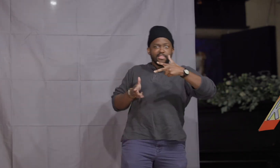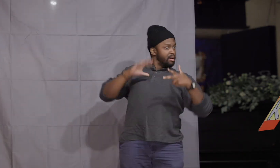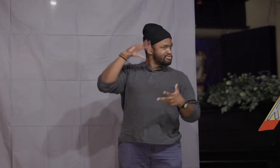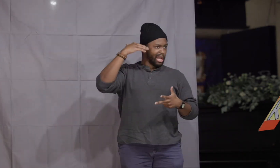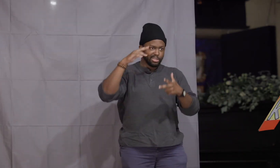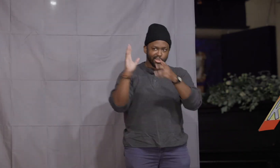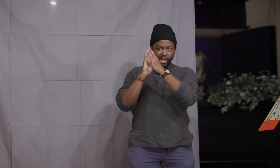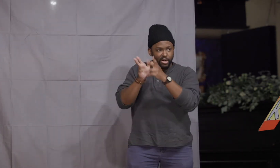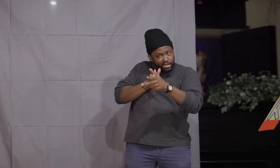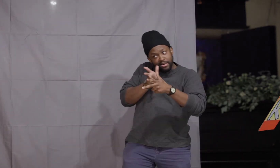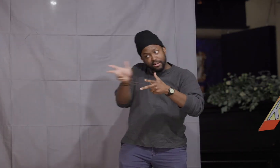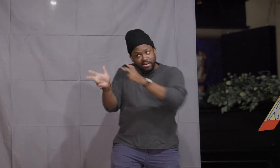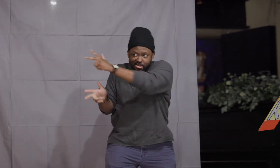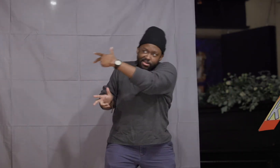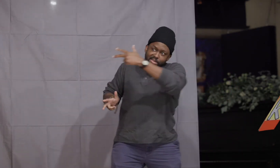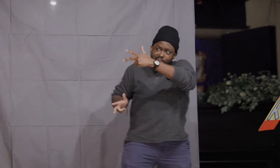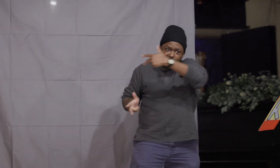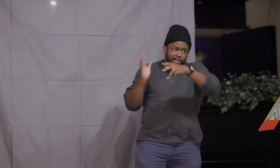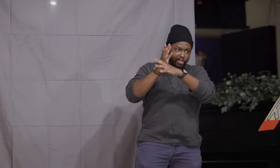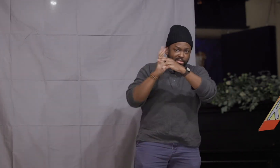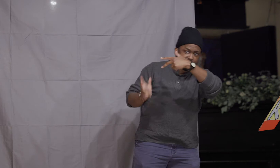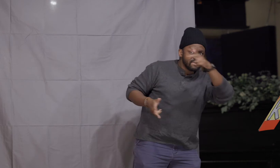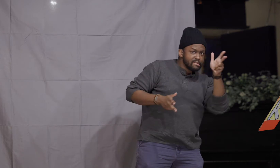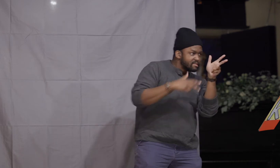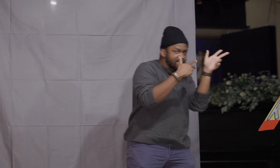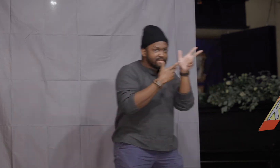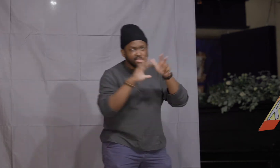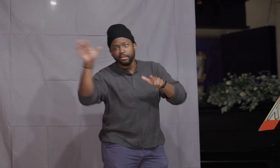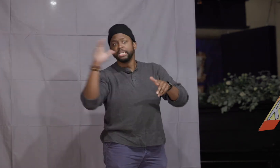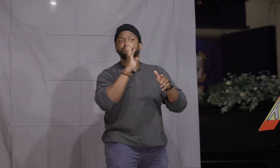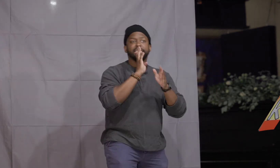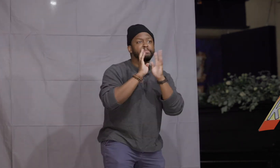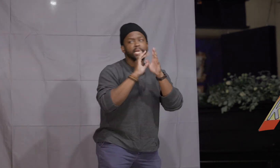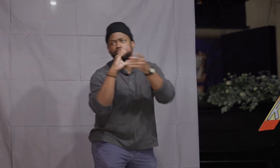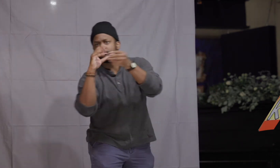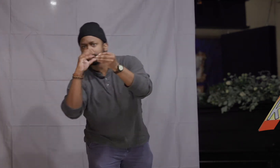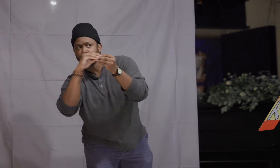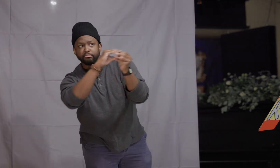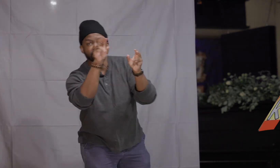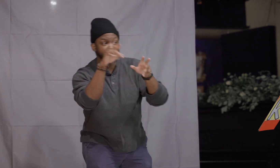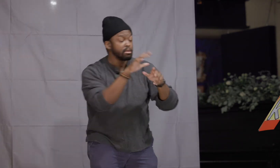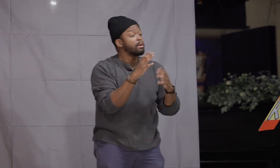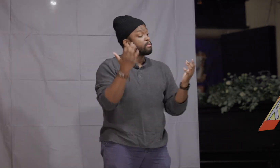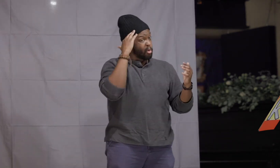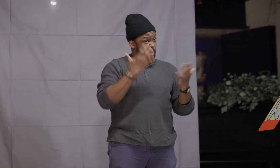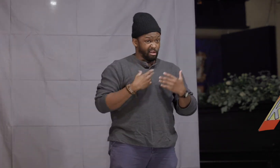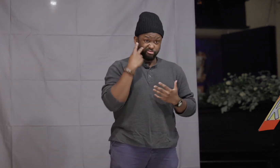out the various sites as the driver took us